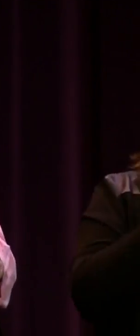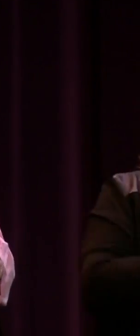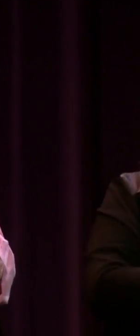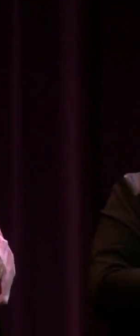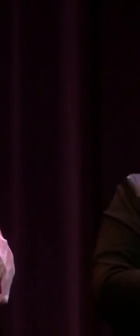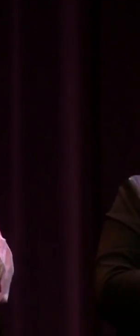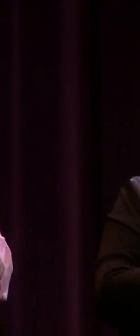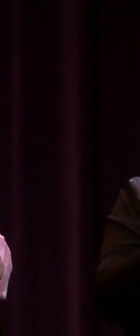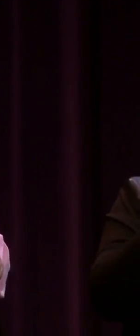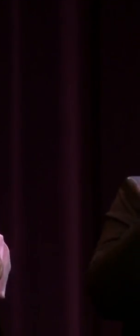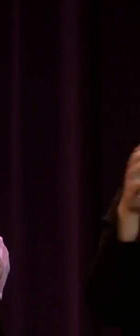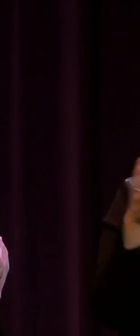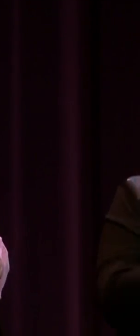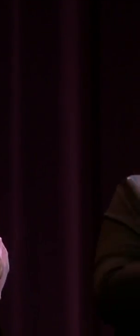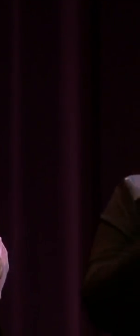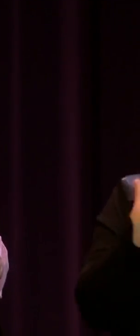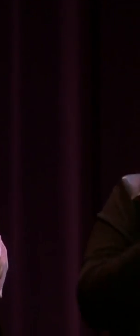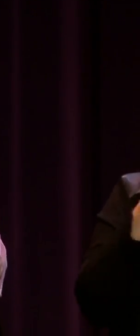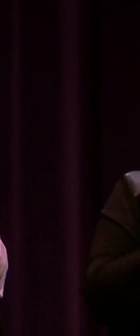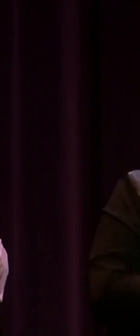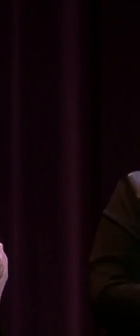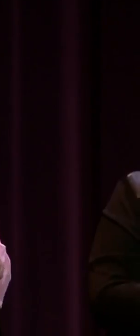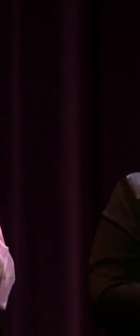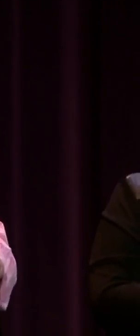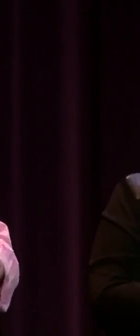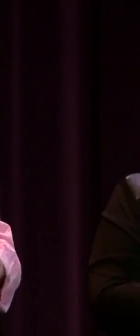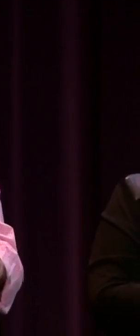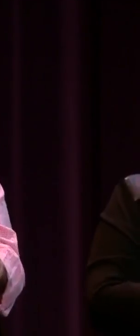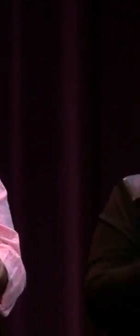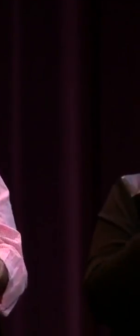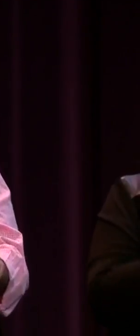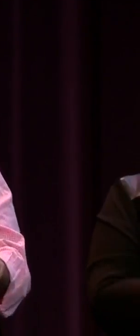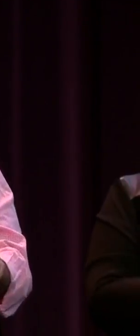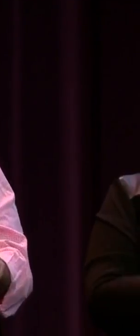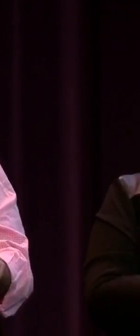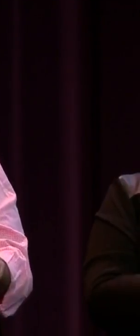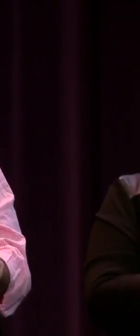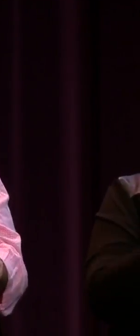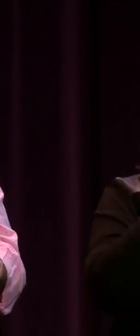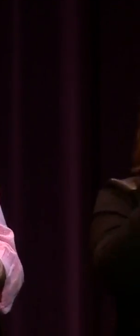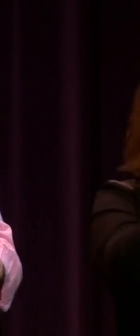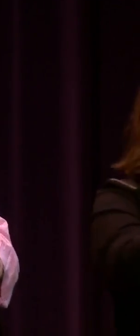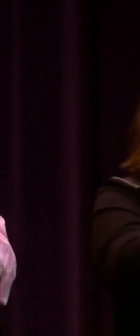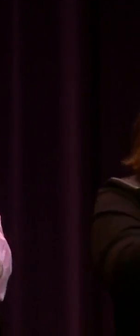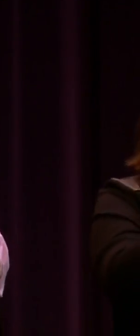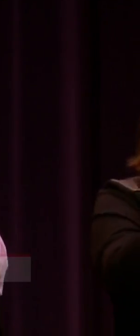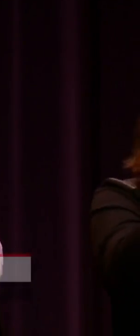WE DIDN'T WIN. WE LOST. LET'S STOP DEFINING DEFEAT AS VICTORY.